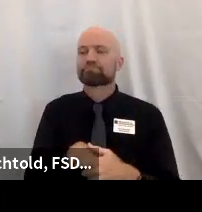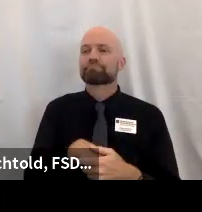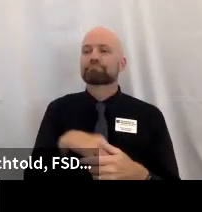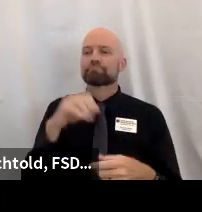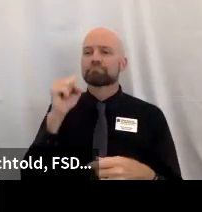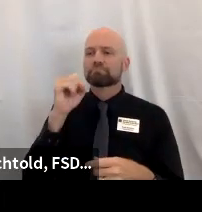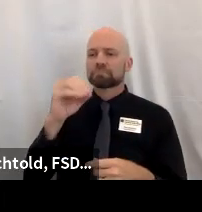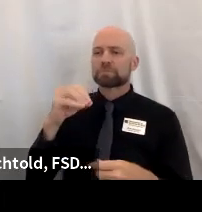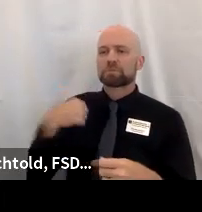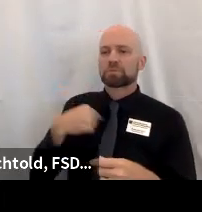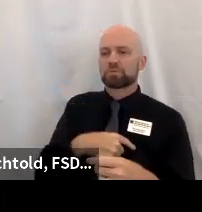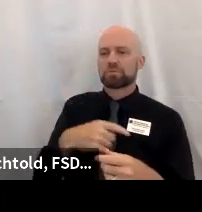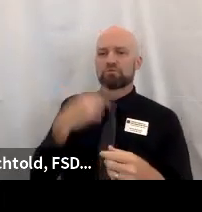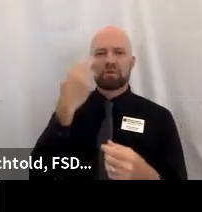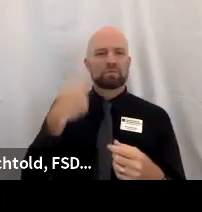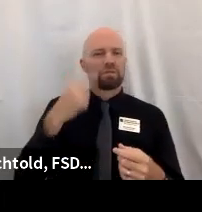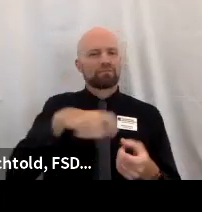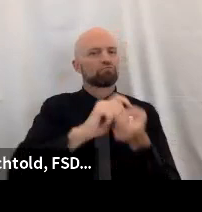using ASL as a mode of communication.